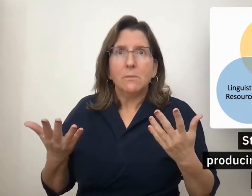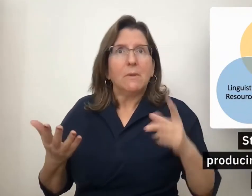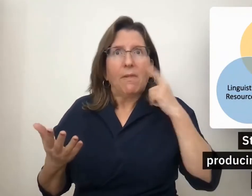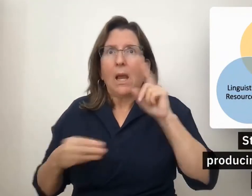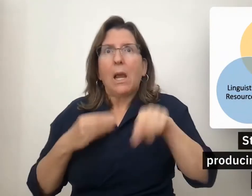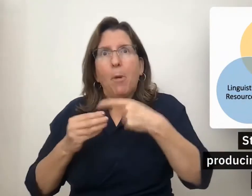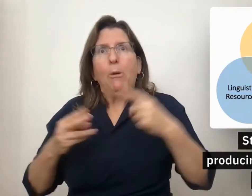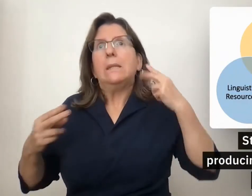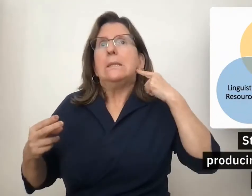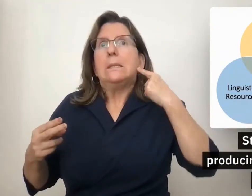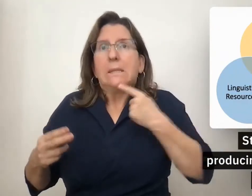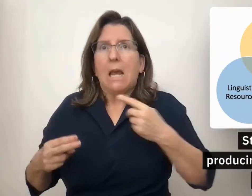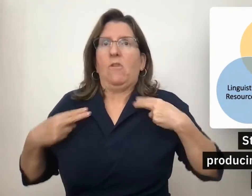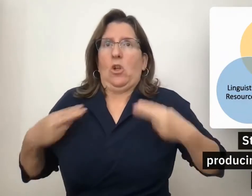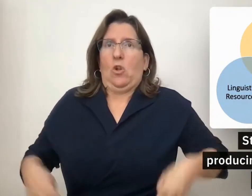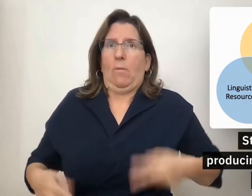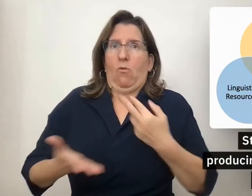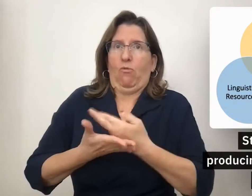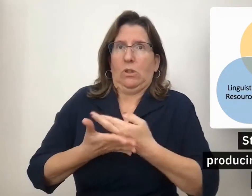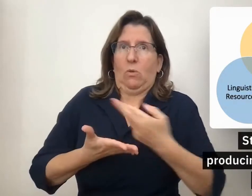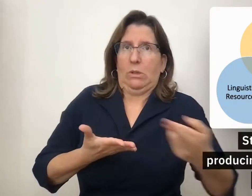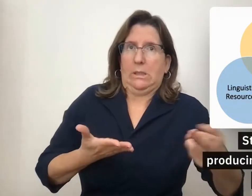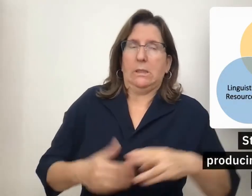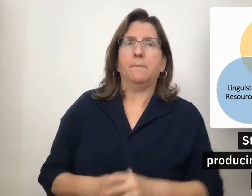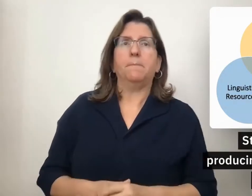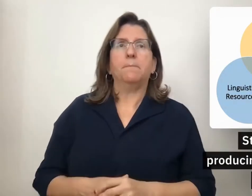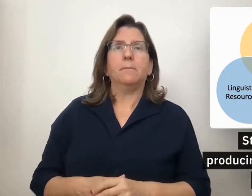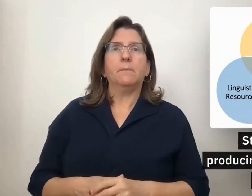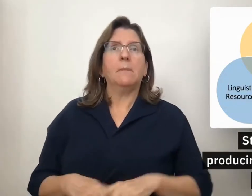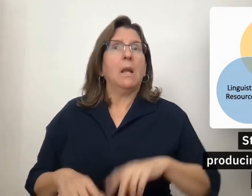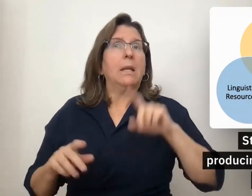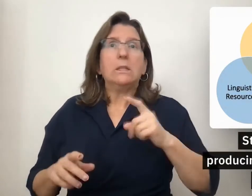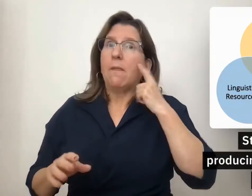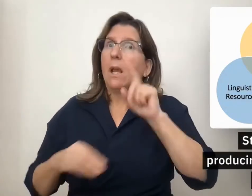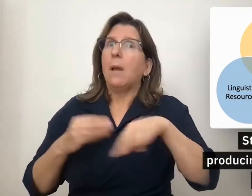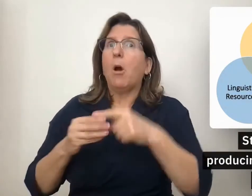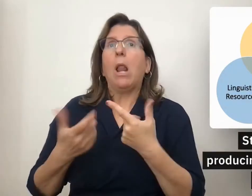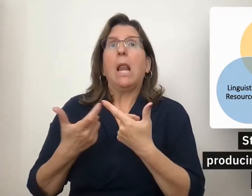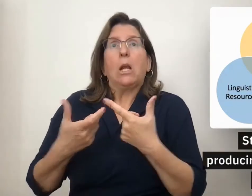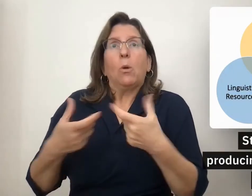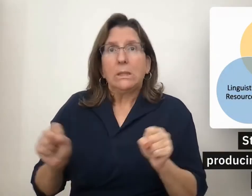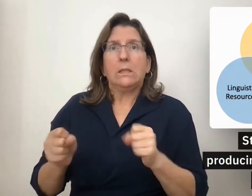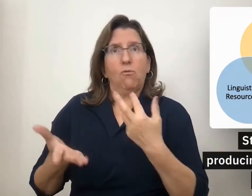Stakeholders producing ebooks need deaf human resources.